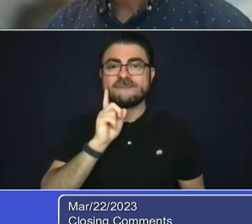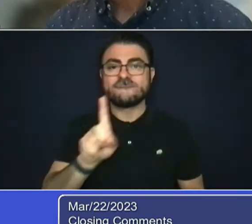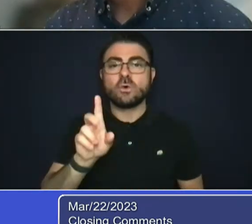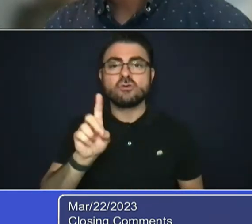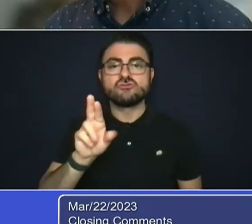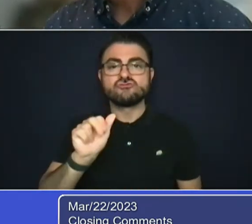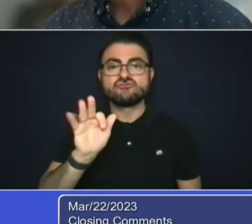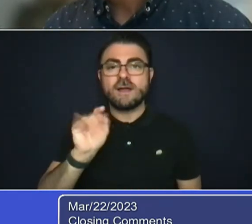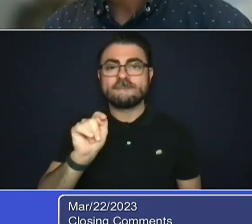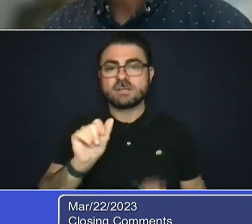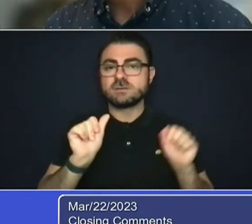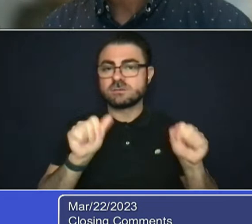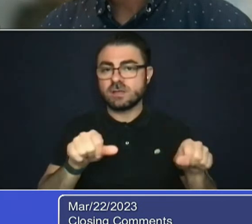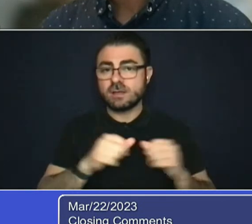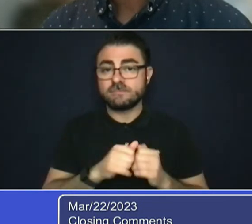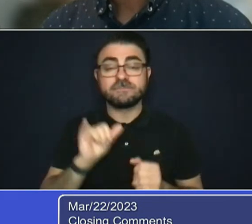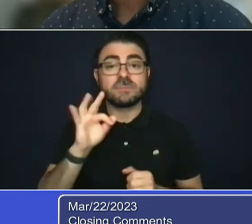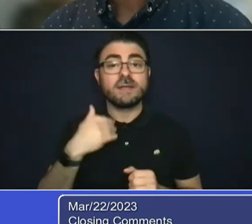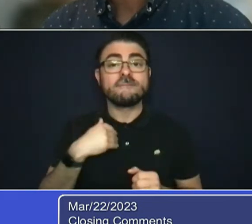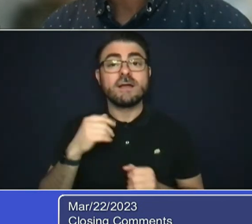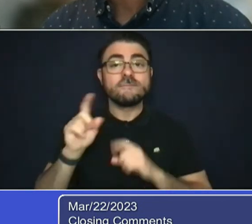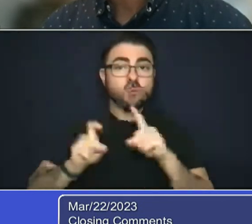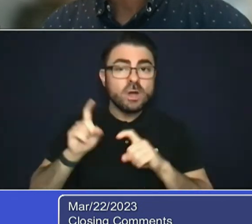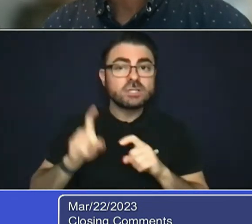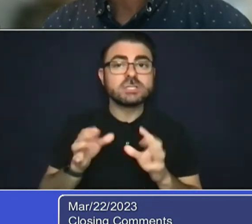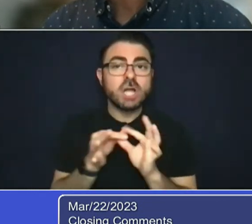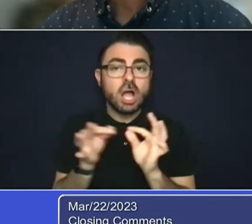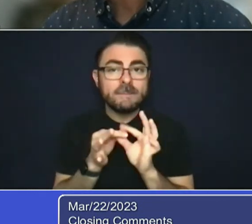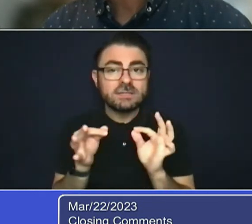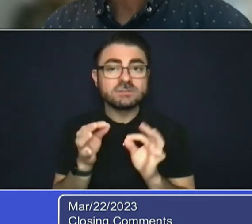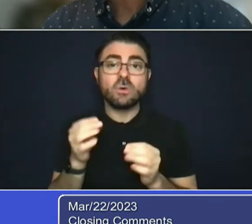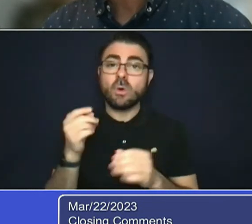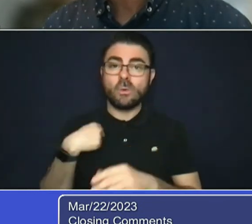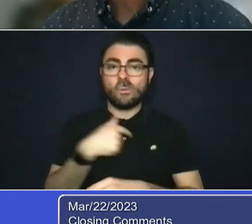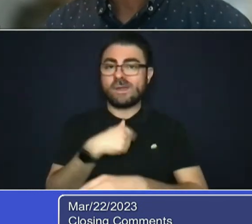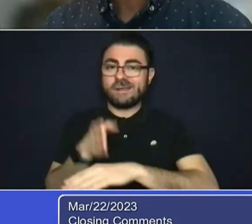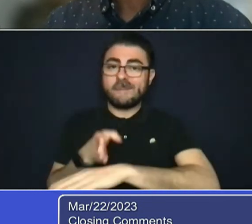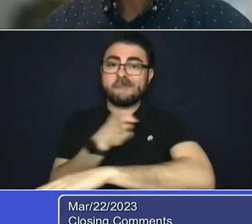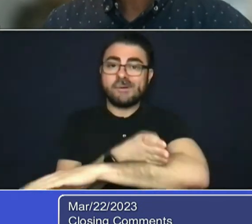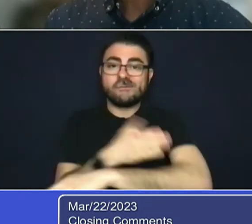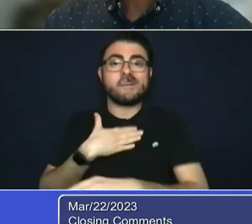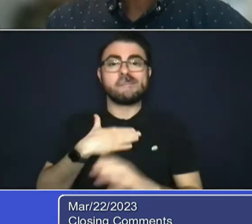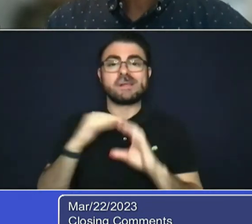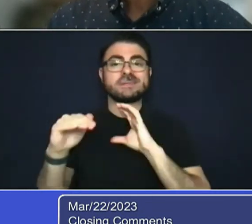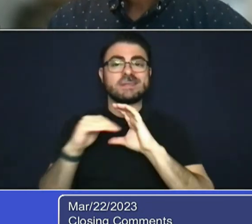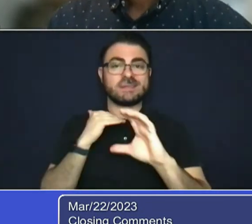CHAT, BUT YOU CAN GO BACK TO THE